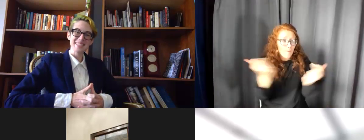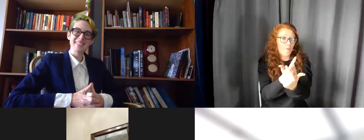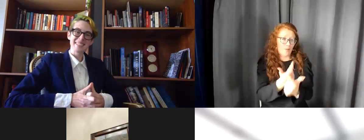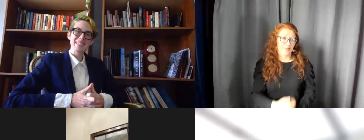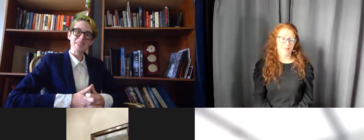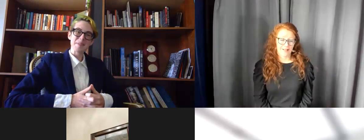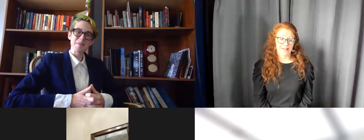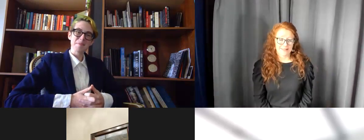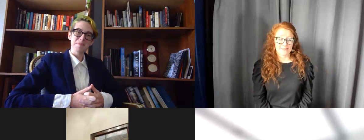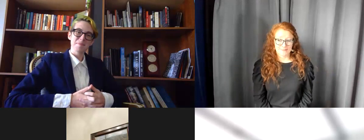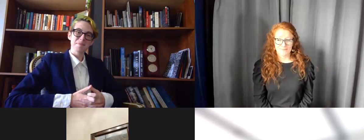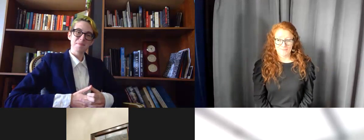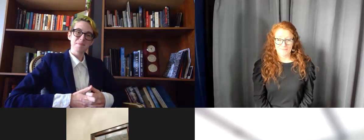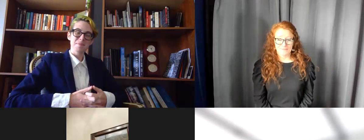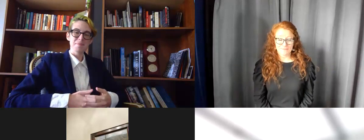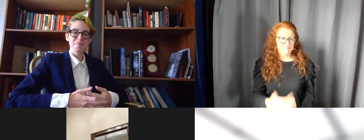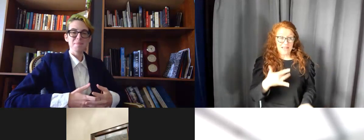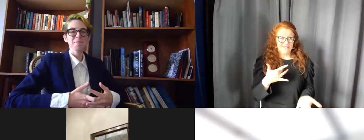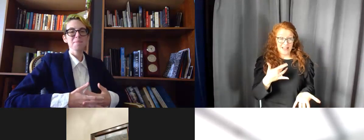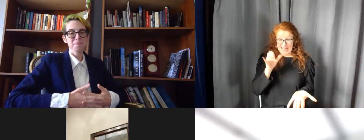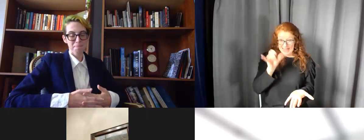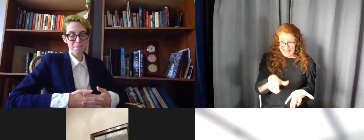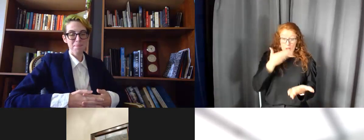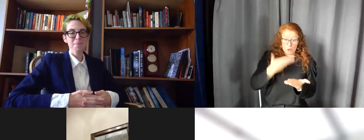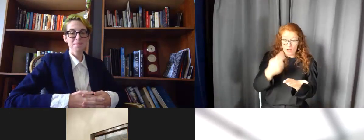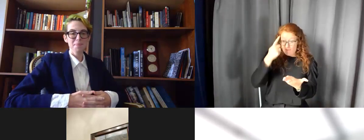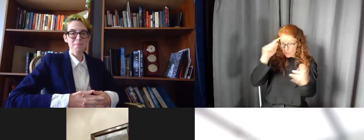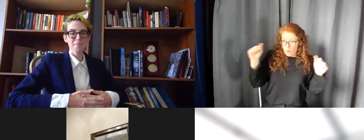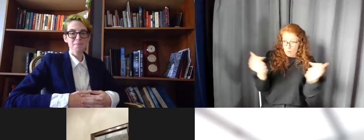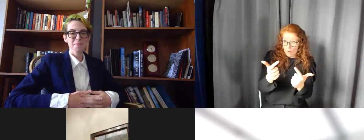Jordan Radford: I feel like we can't stress that. Enough is that we're not the